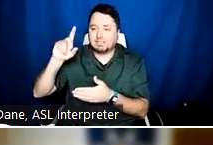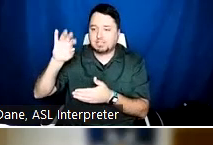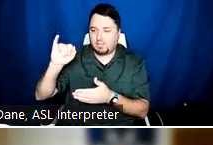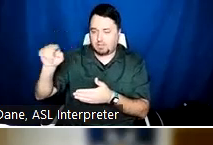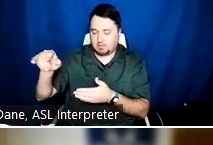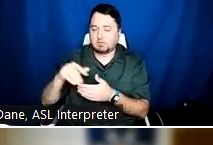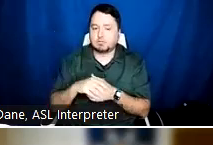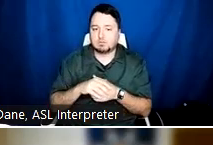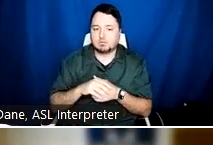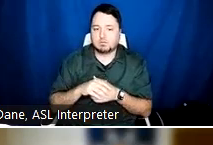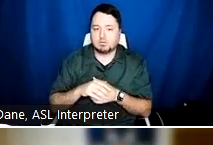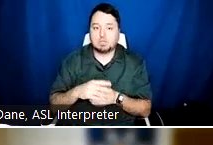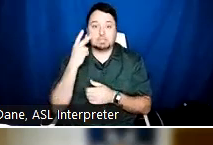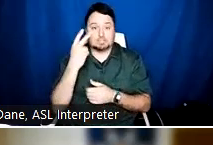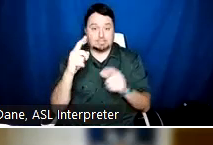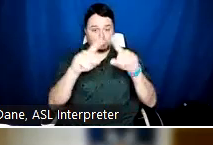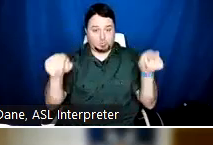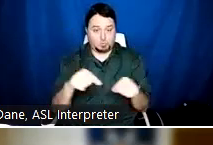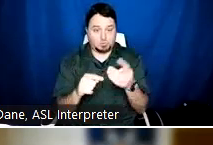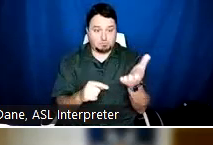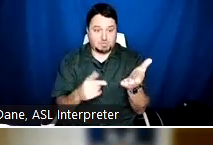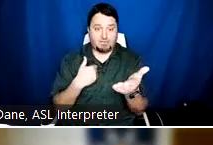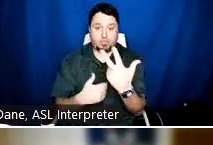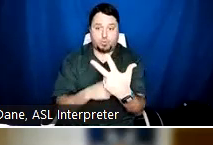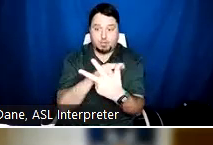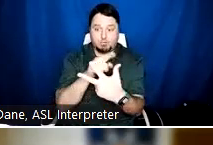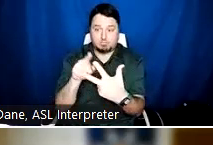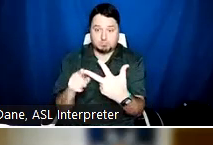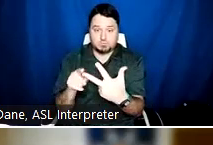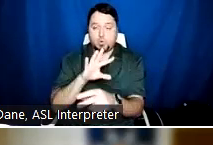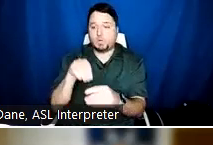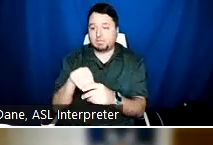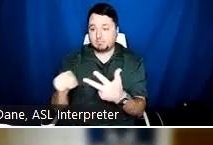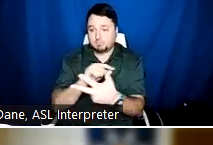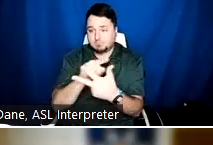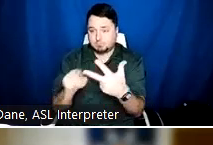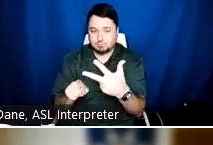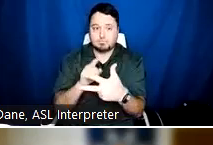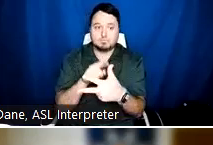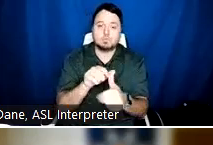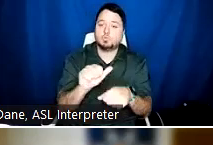as you can see we have 3 arms in Oweesta we have training and technical assistance,